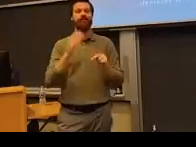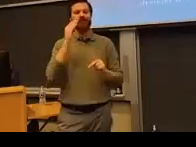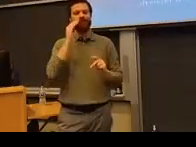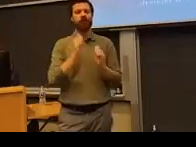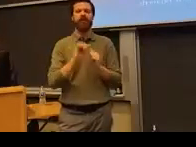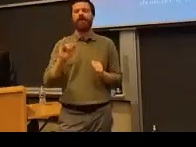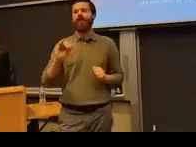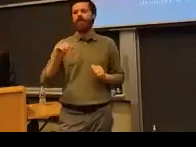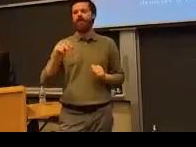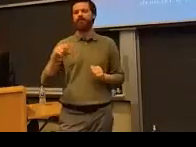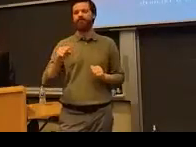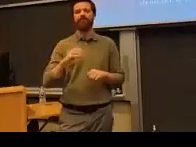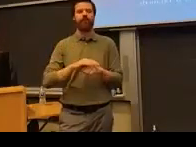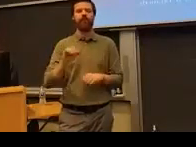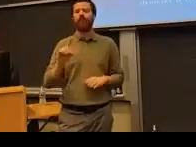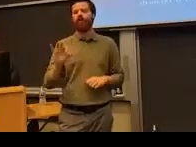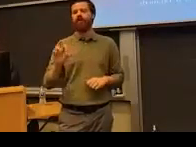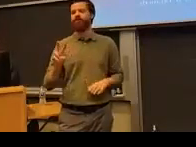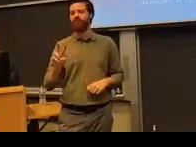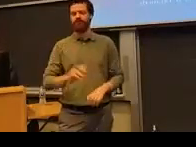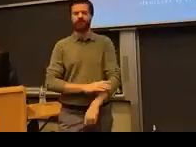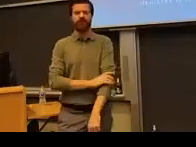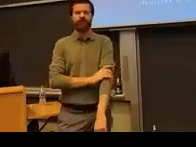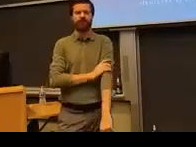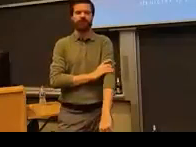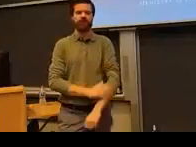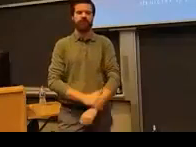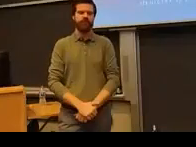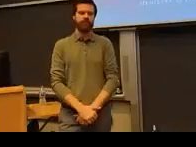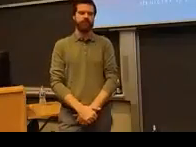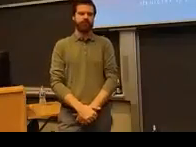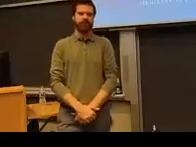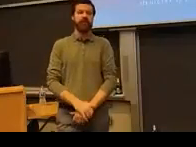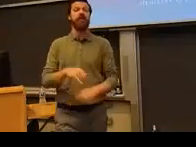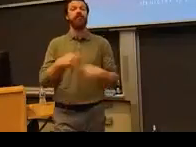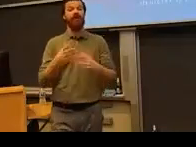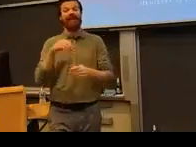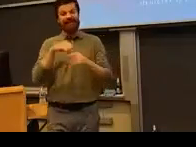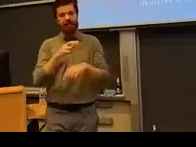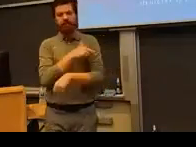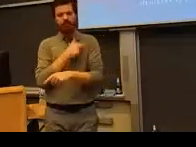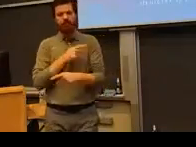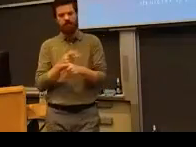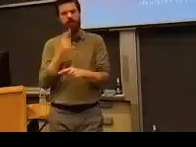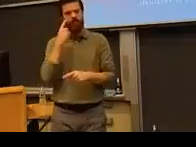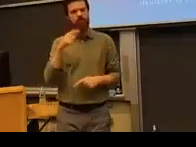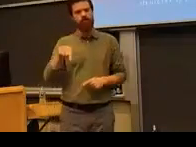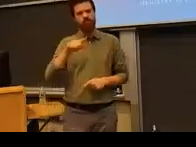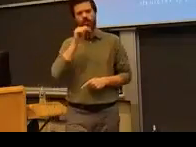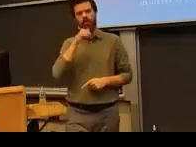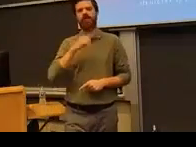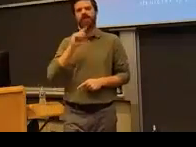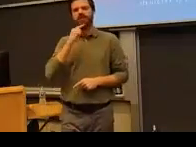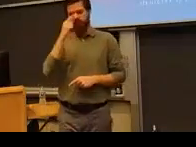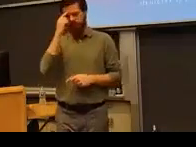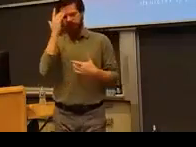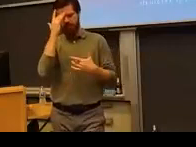unit on 192 um which provides inhospital care for people with serious mental illness and the